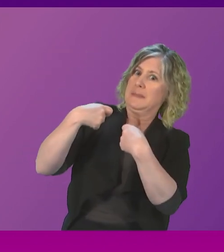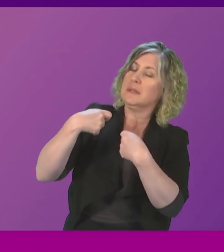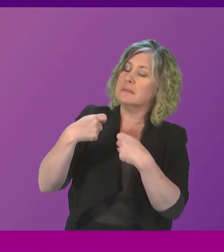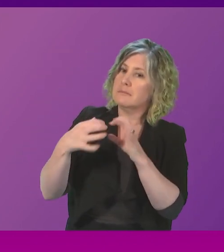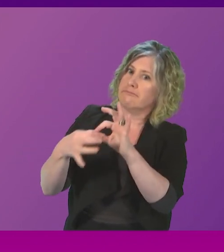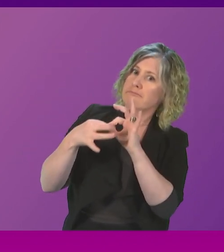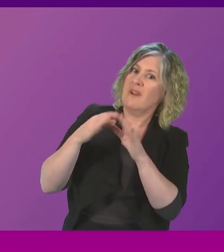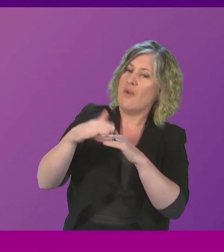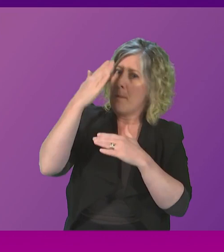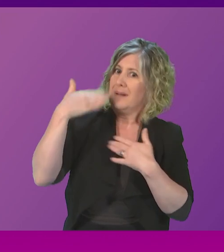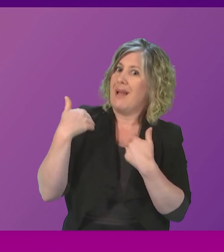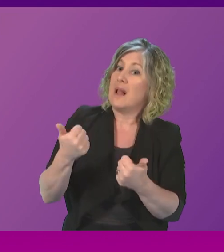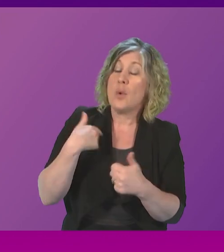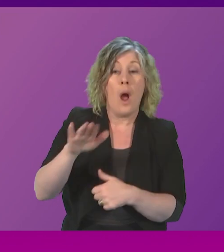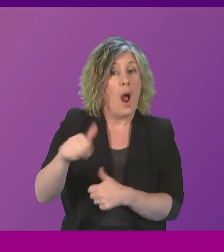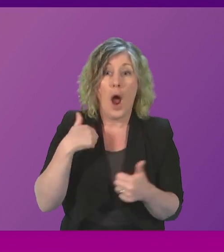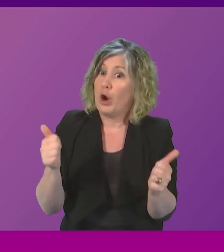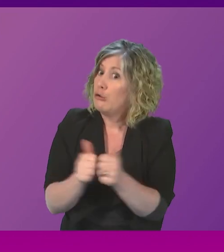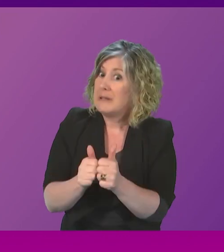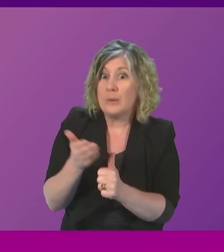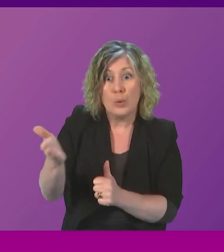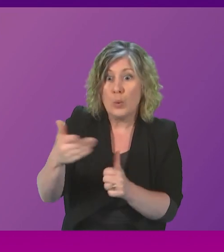I agree with Anas Sarwar: too many young people are waiting too long.